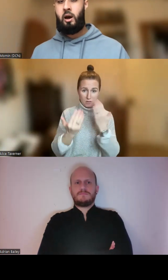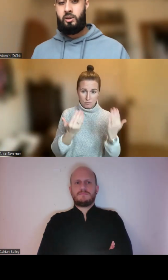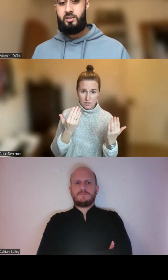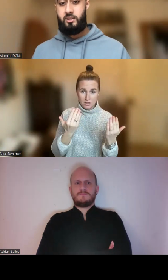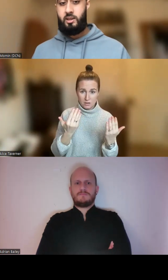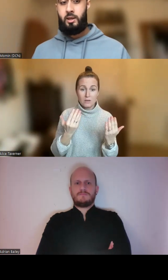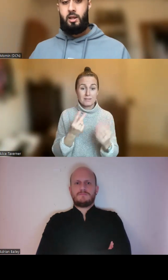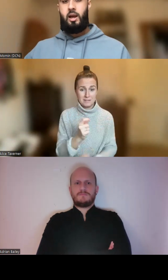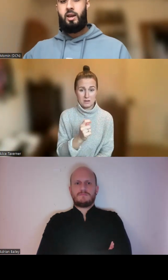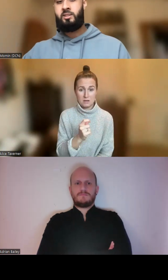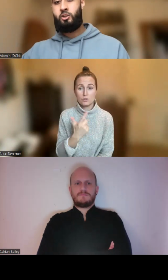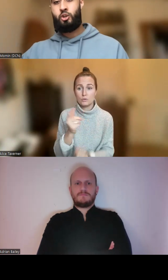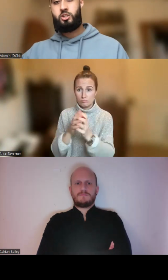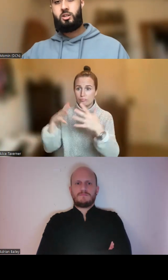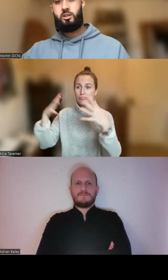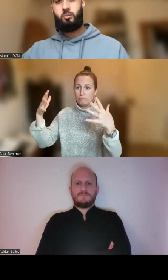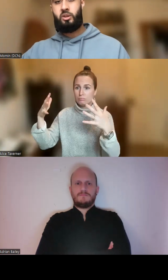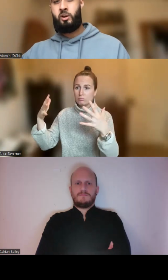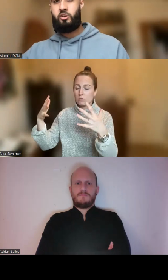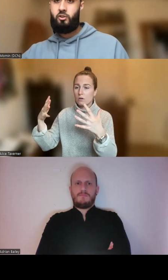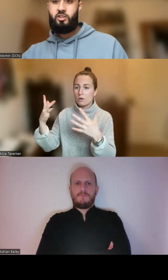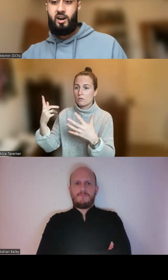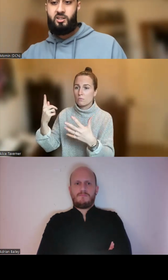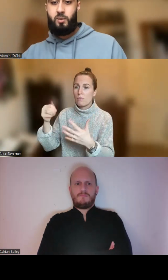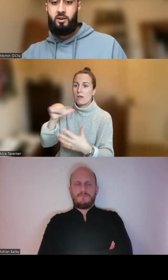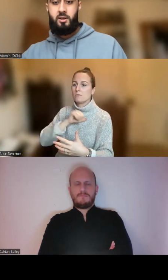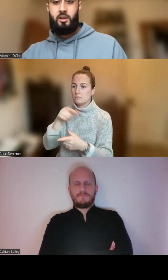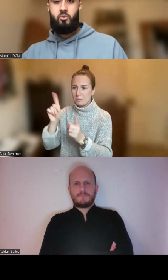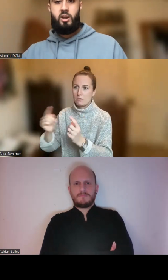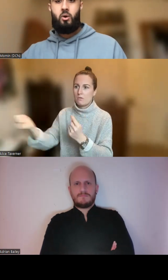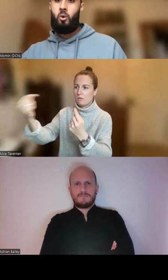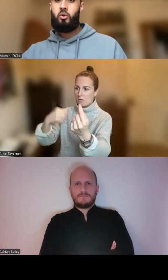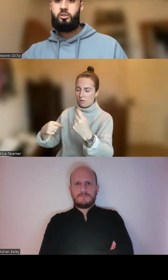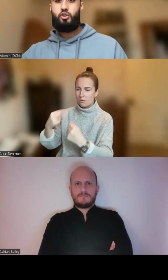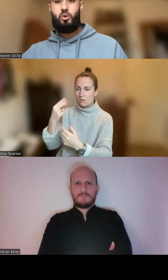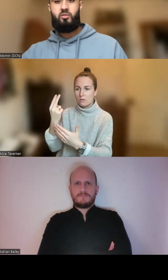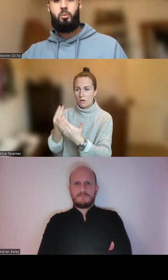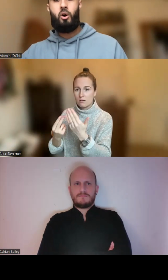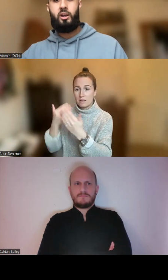How easy is it? Is it just something where you increase your ad spend or do you have to put